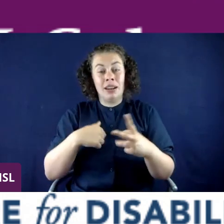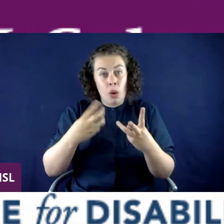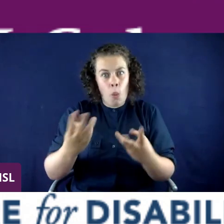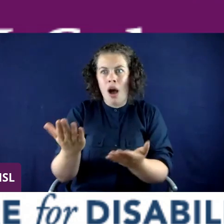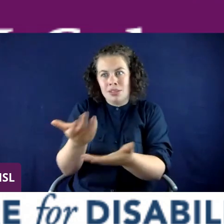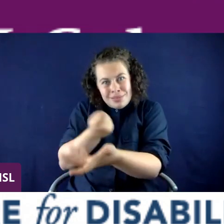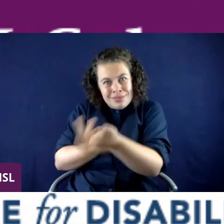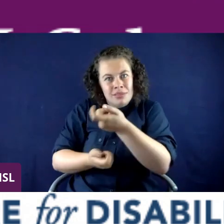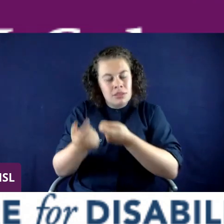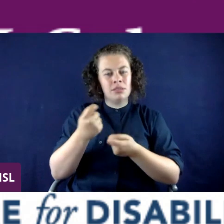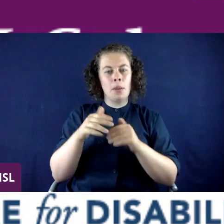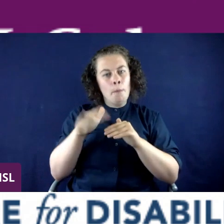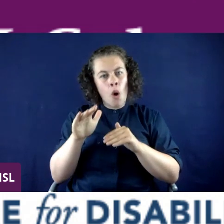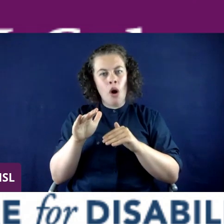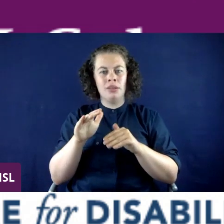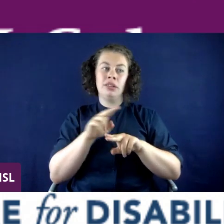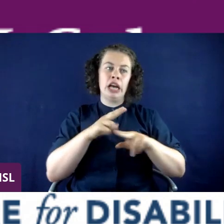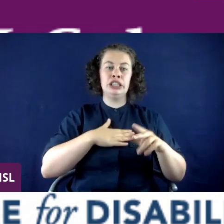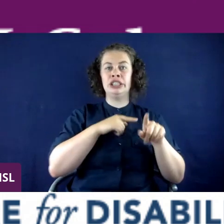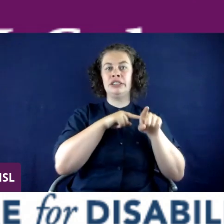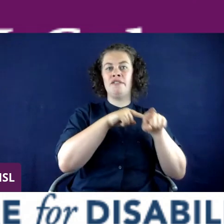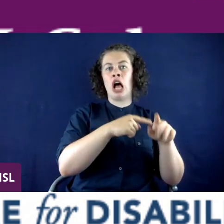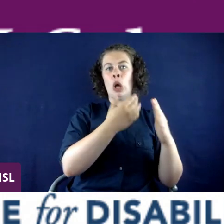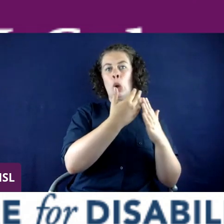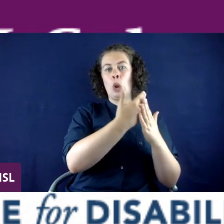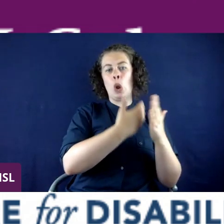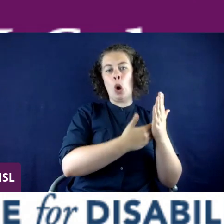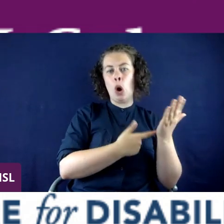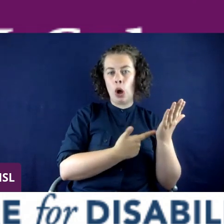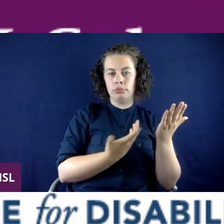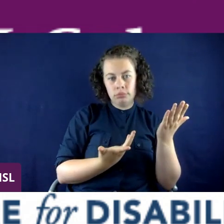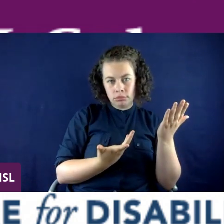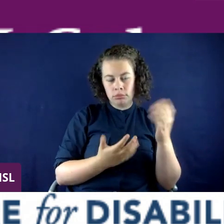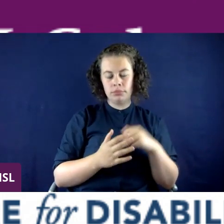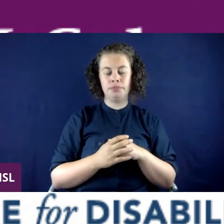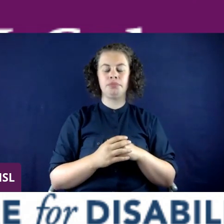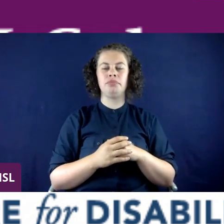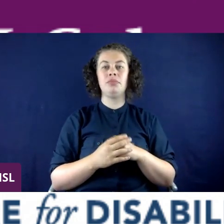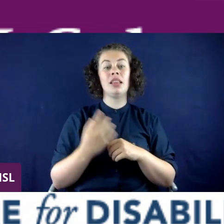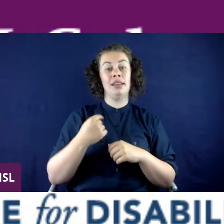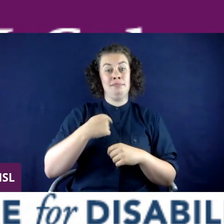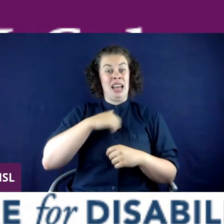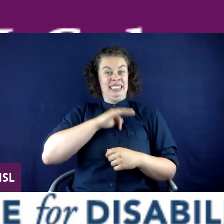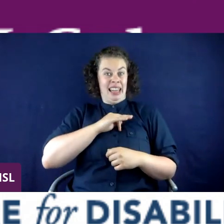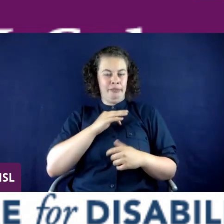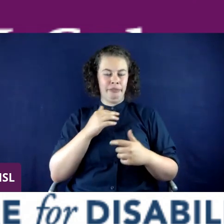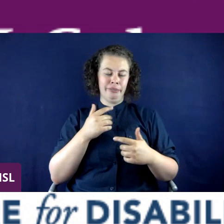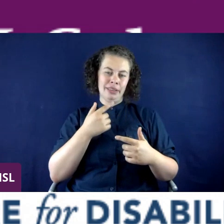So when we talk about virtual art spaces, because I am India's first disabled female comedian, I give the